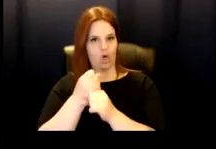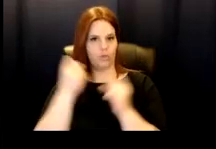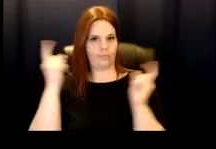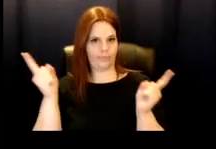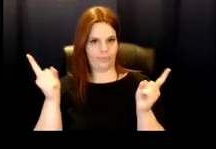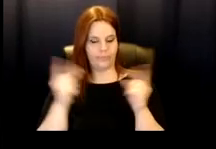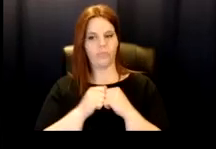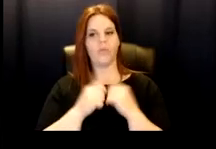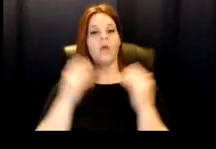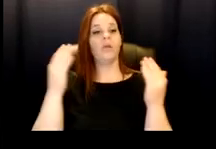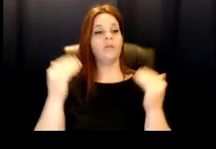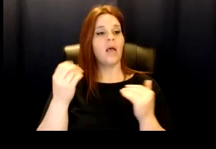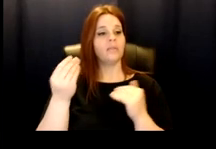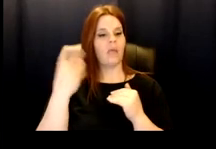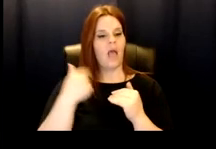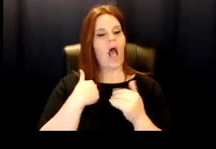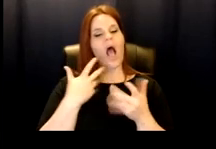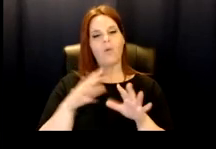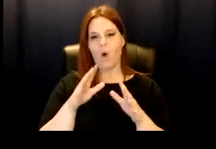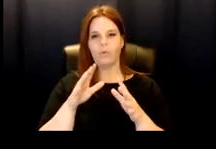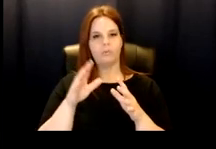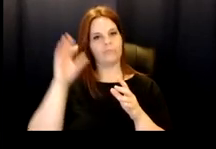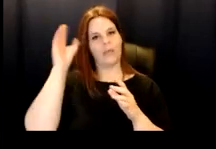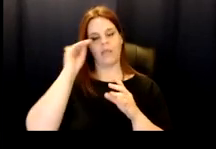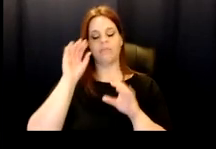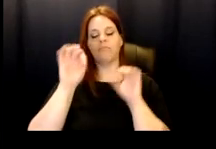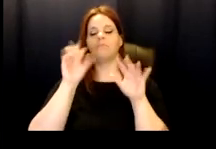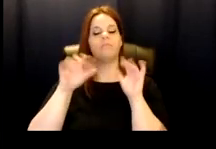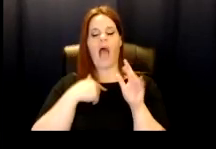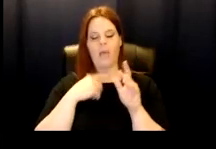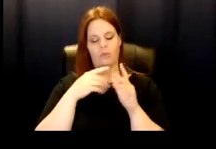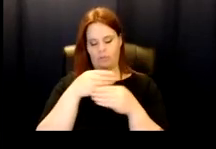to the next slide. I won't editorialize there, I will lay out as many of these as we can.